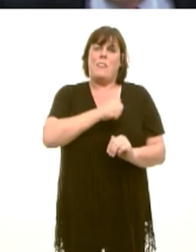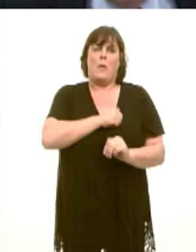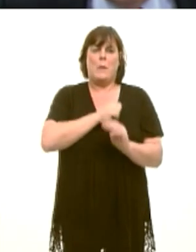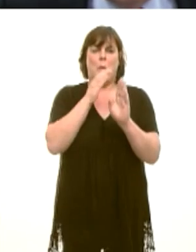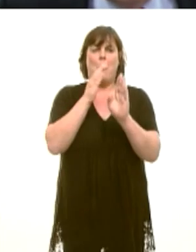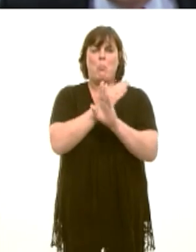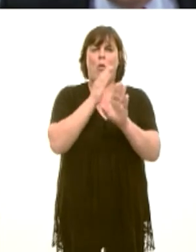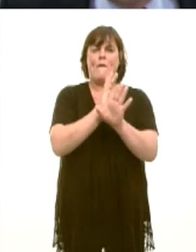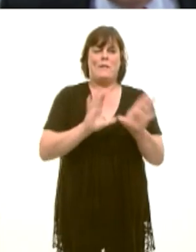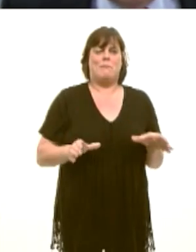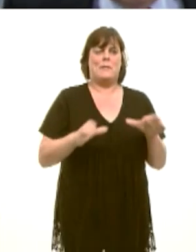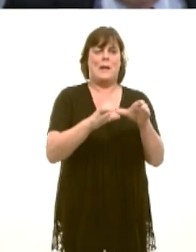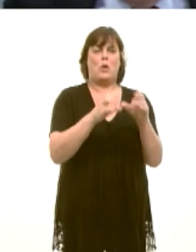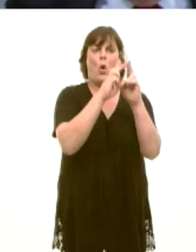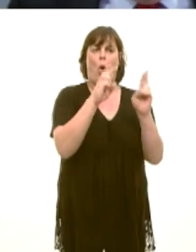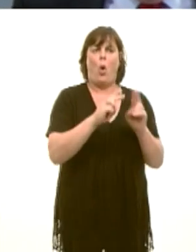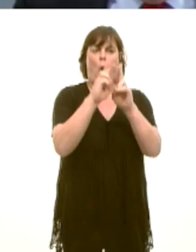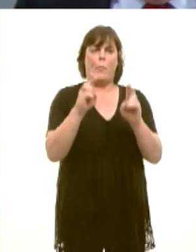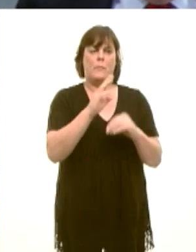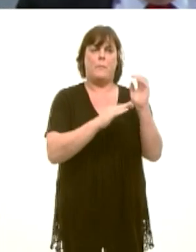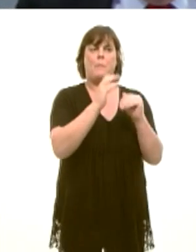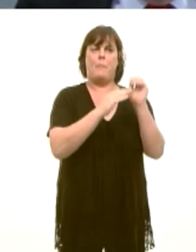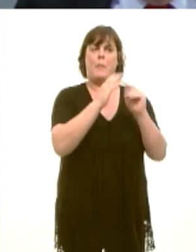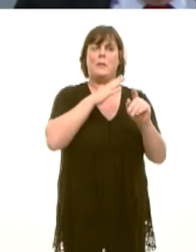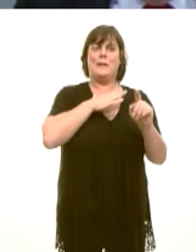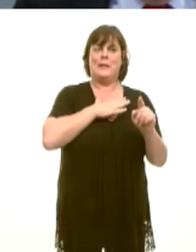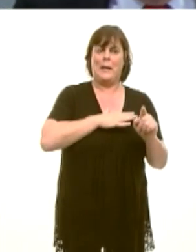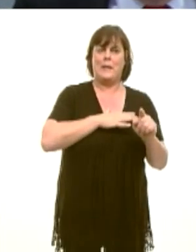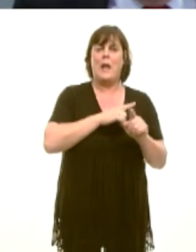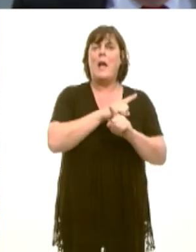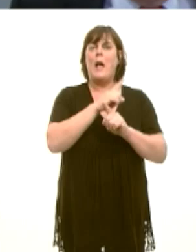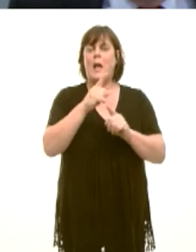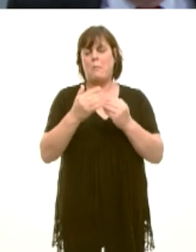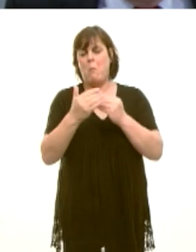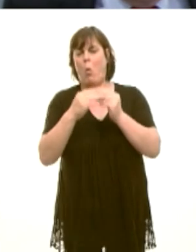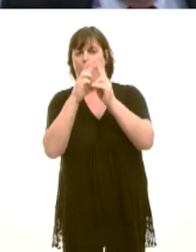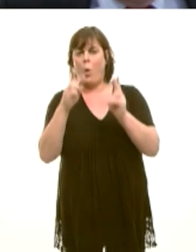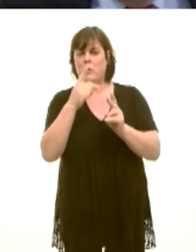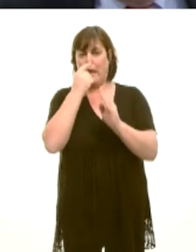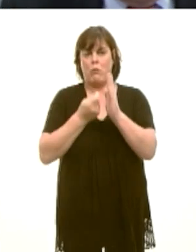to be builtómore for the homes available to rent in the social rented sector each year.